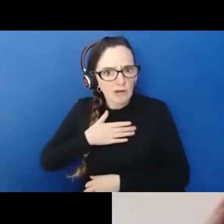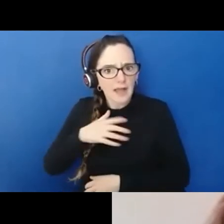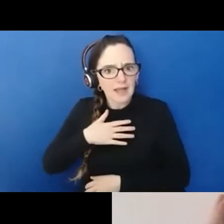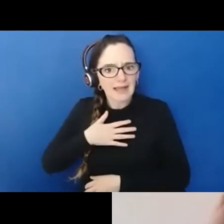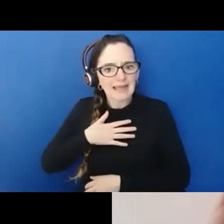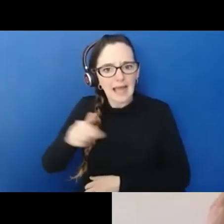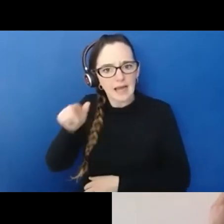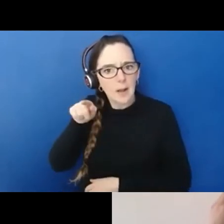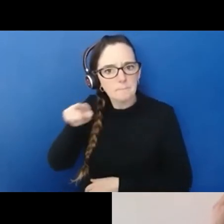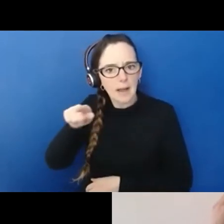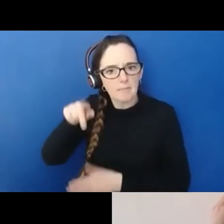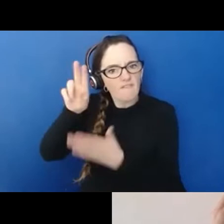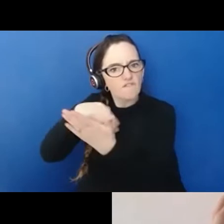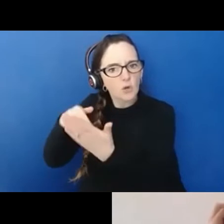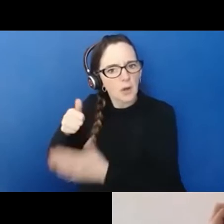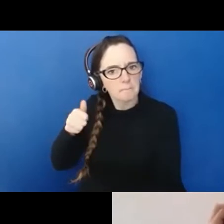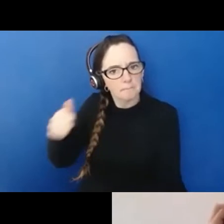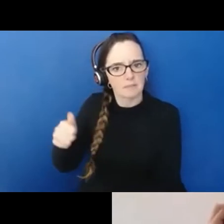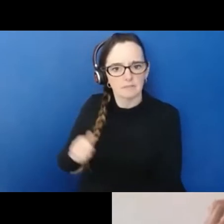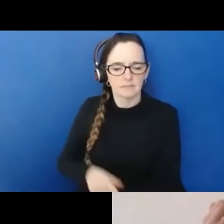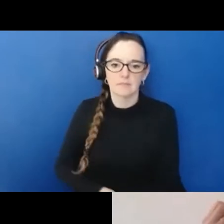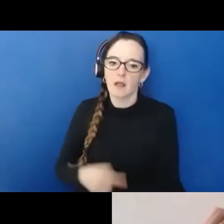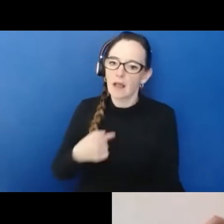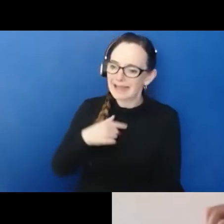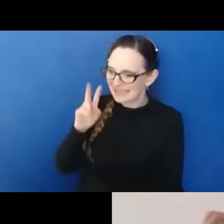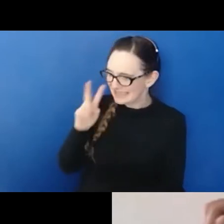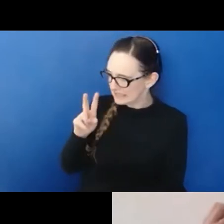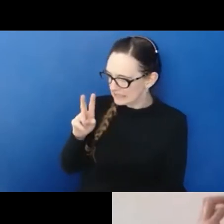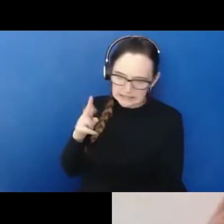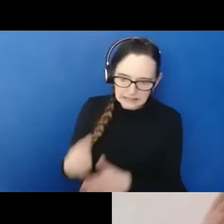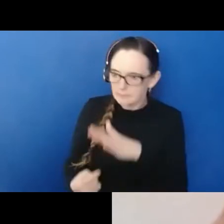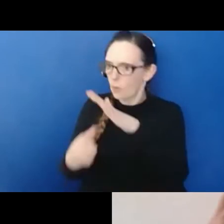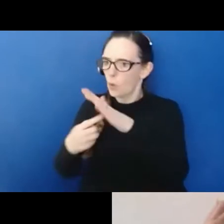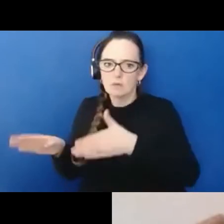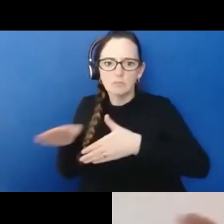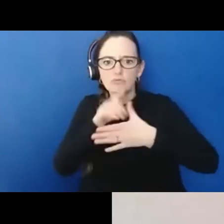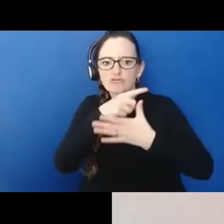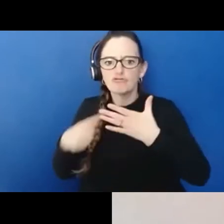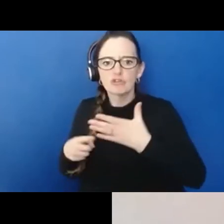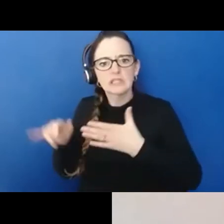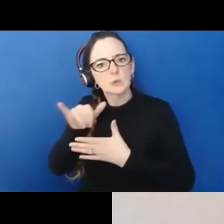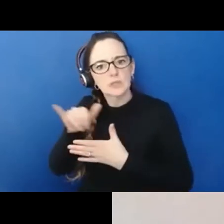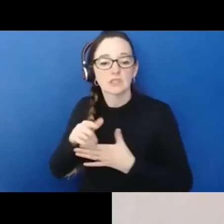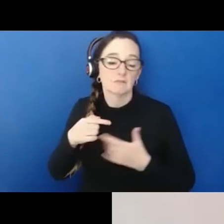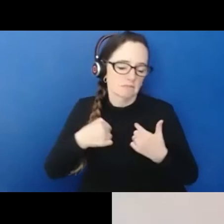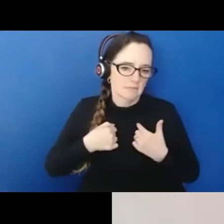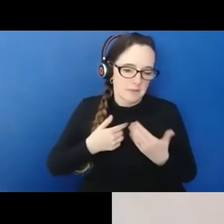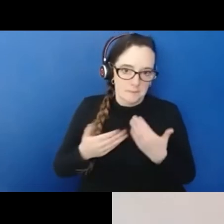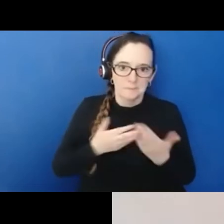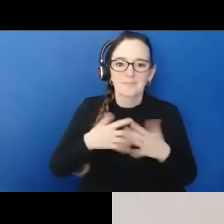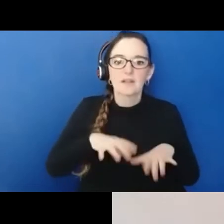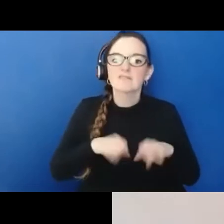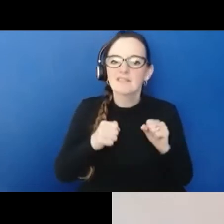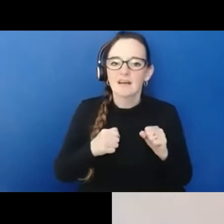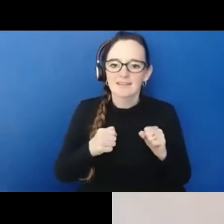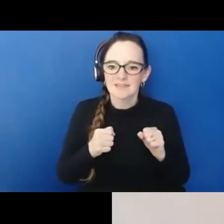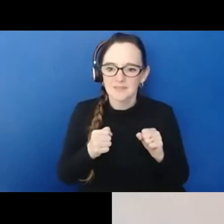of where the interest lies in the room. I'll dive in to start with.